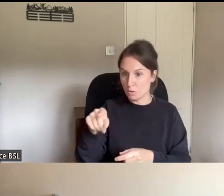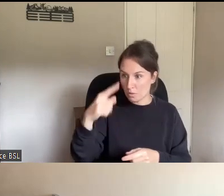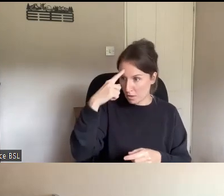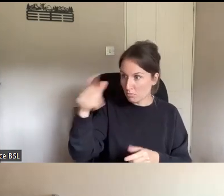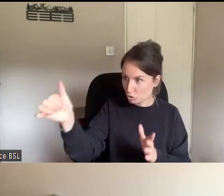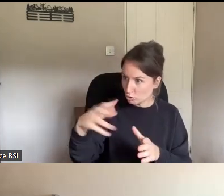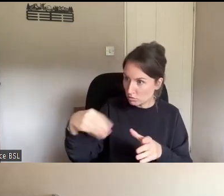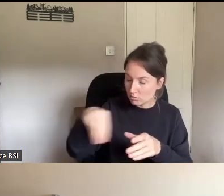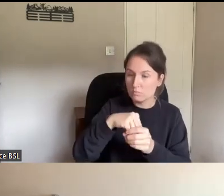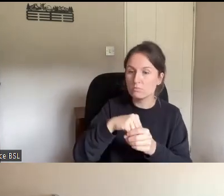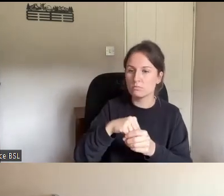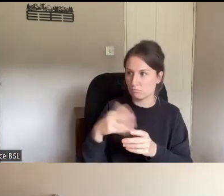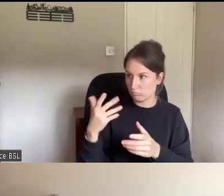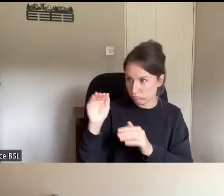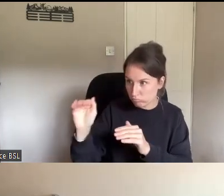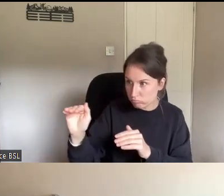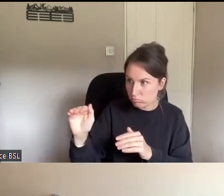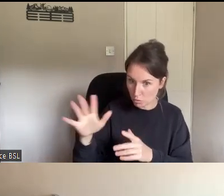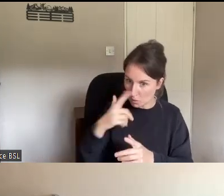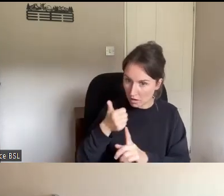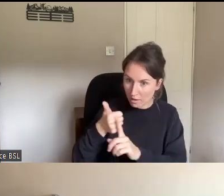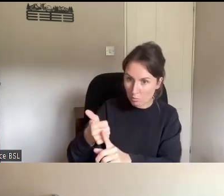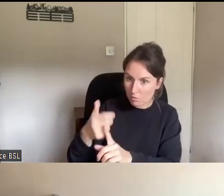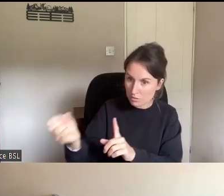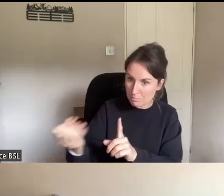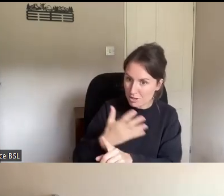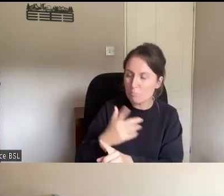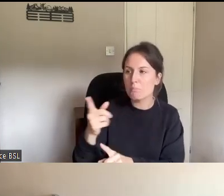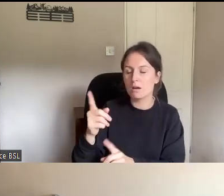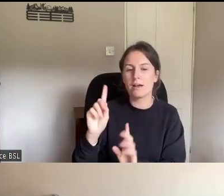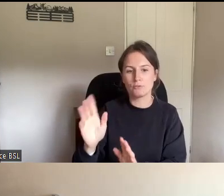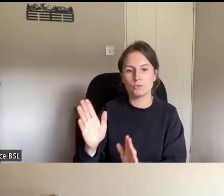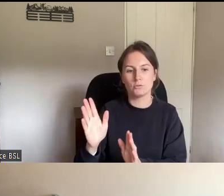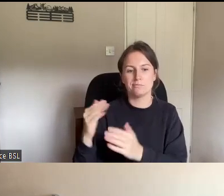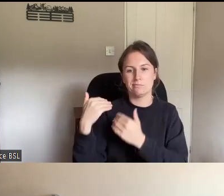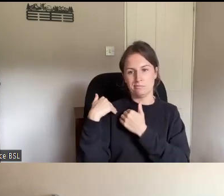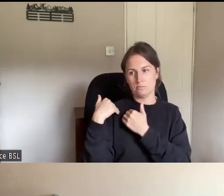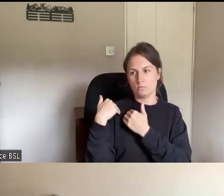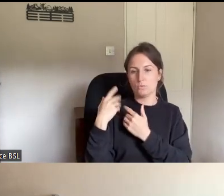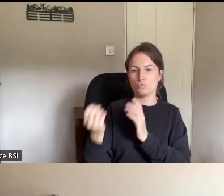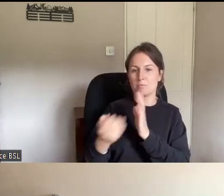You're very welcome to help them with their submission, but unfortunately, you can't submit on their behalf.